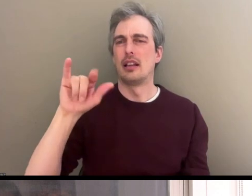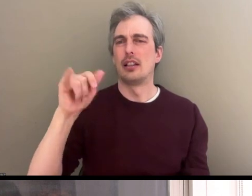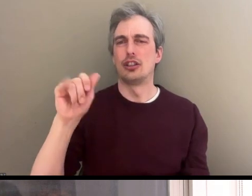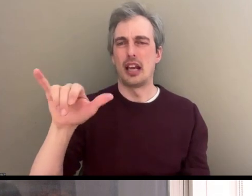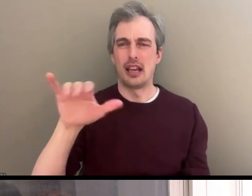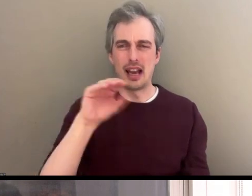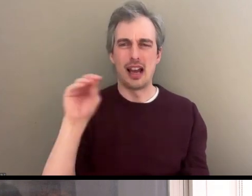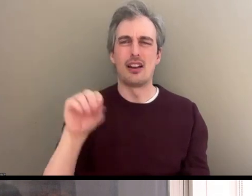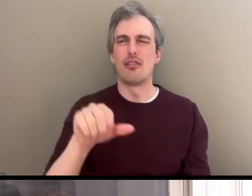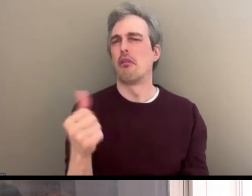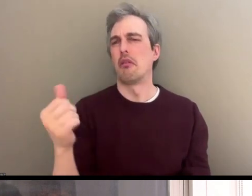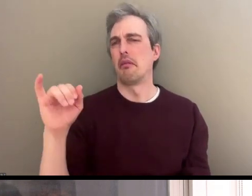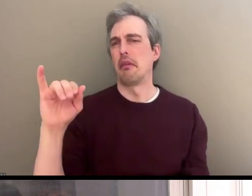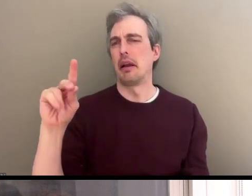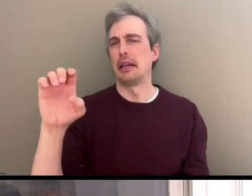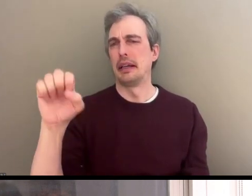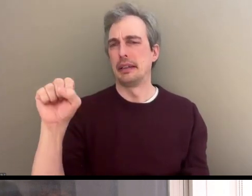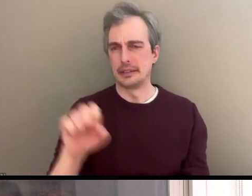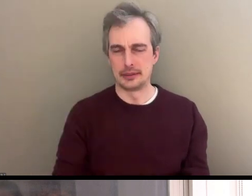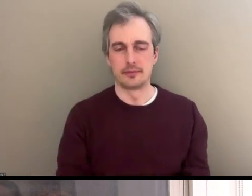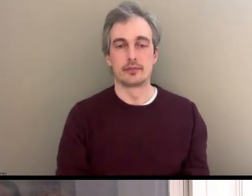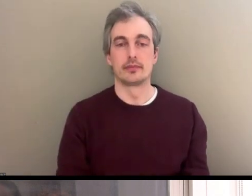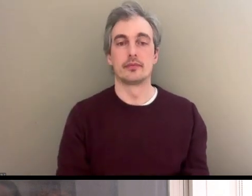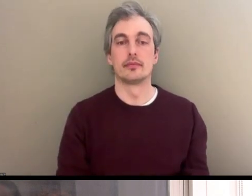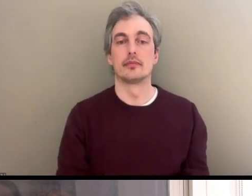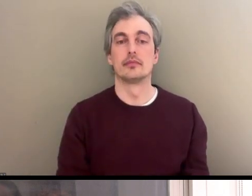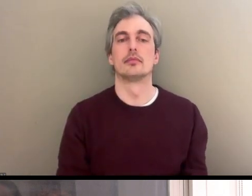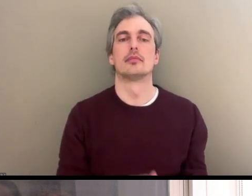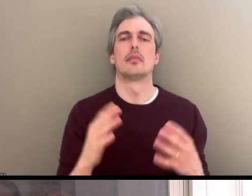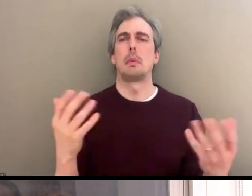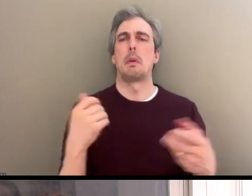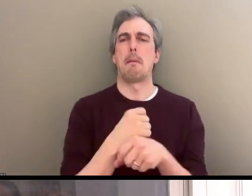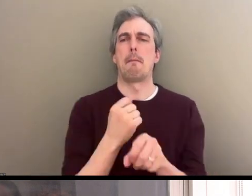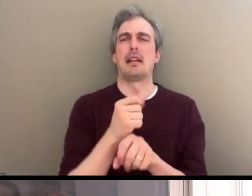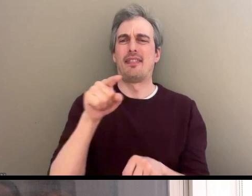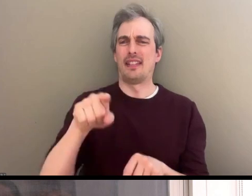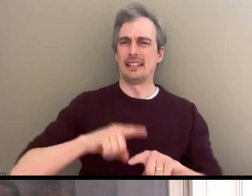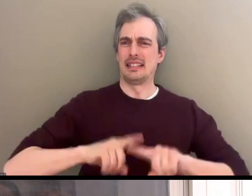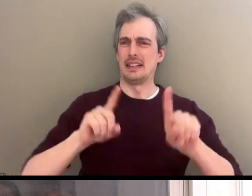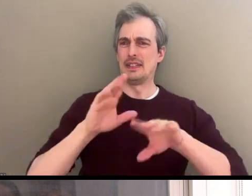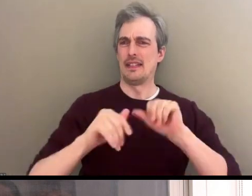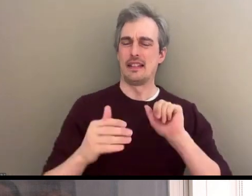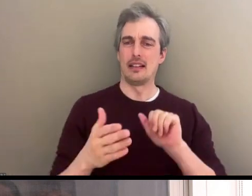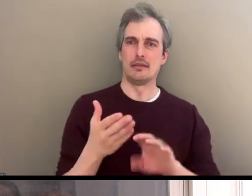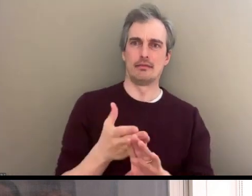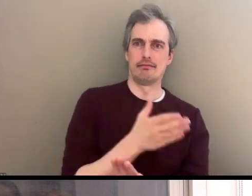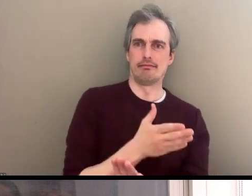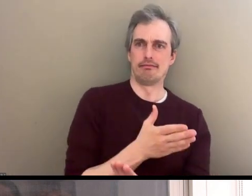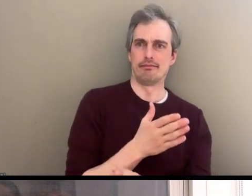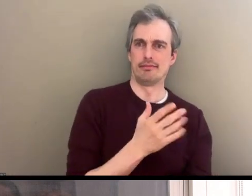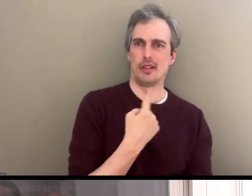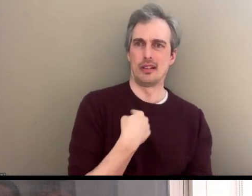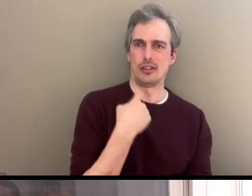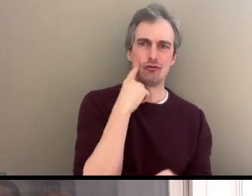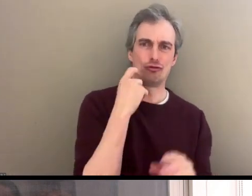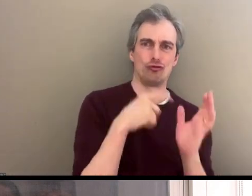So what makes this different than the previous one? Well, first, it's built with axe-developer tools.